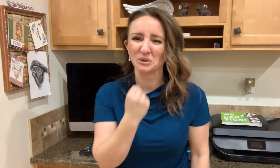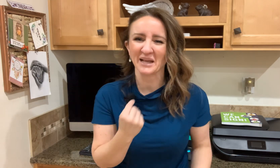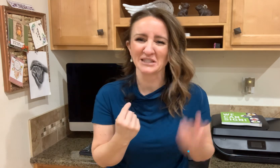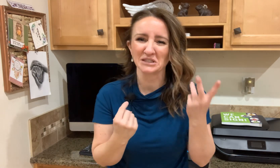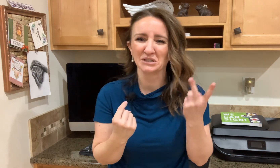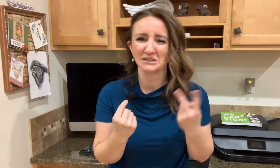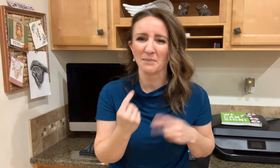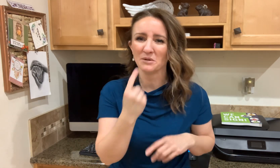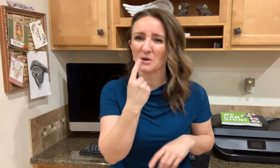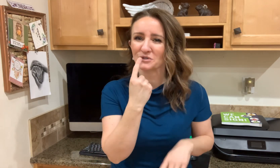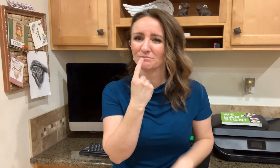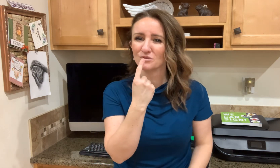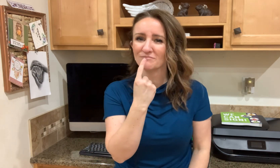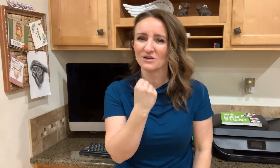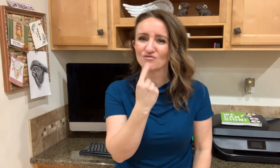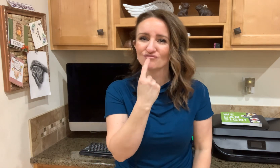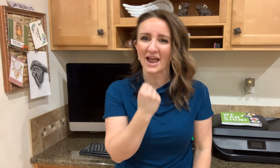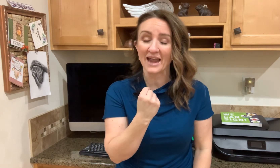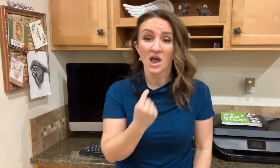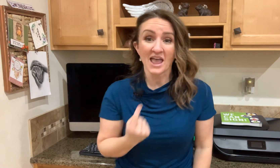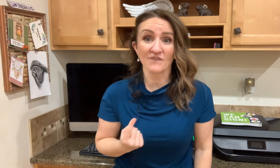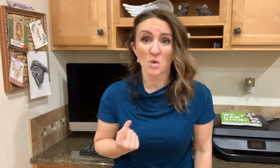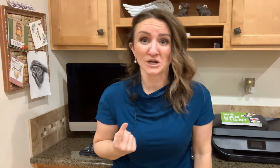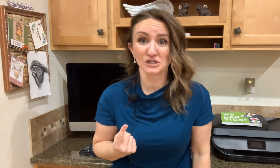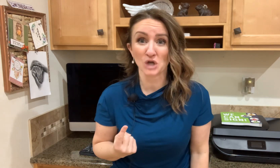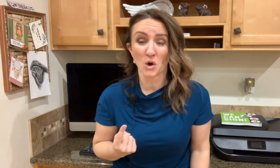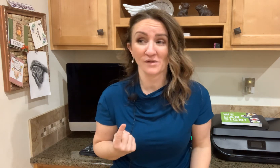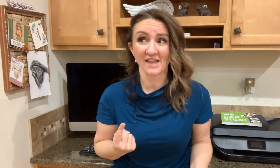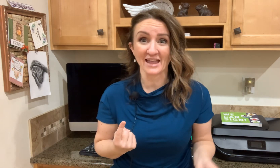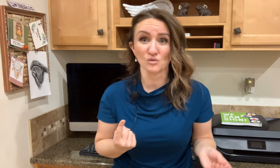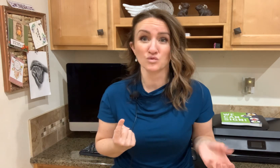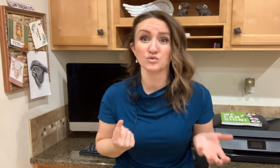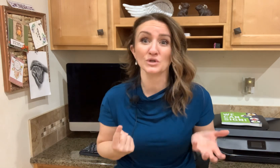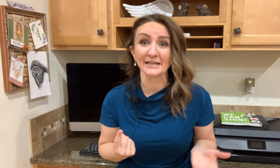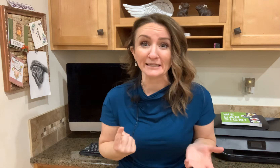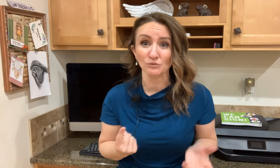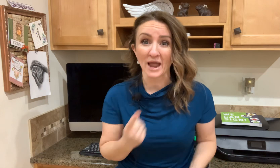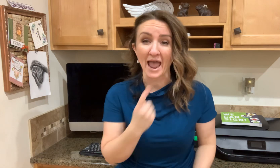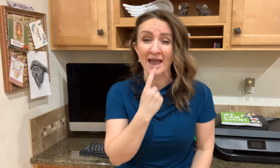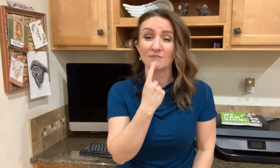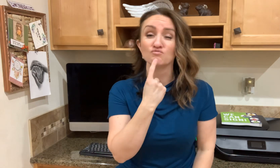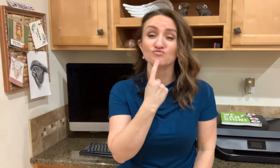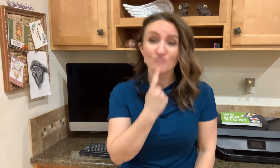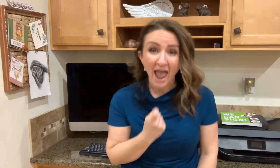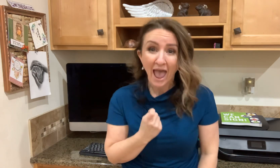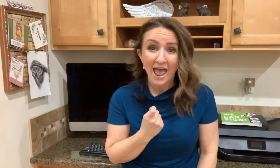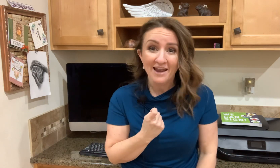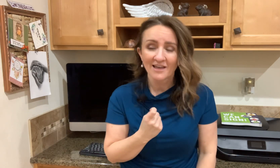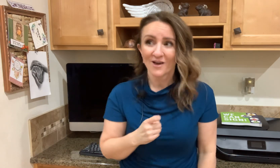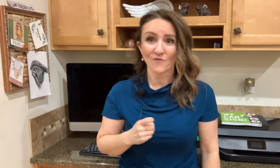do like a double most movement, red. If I wanted to say it's really red... or if